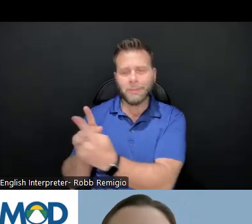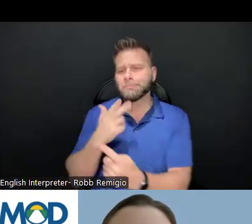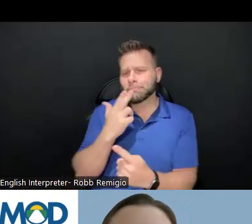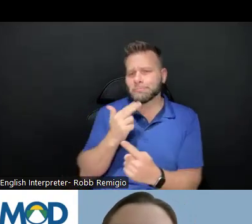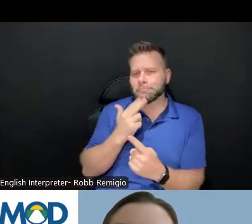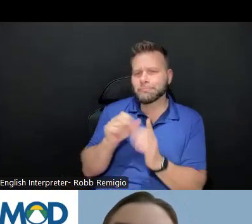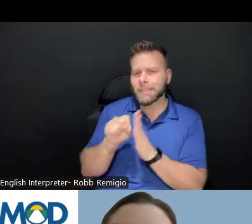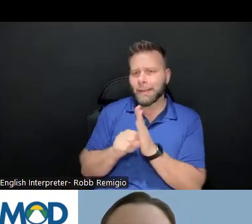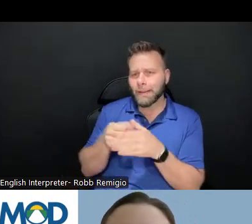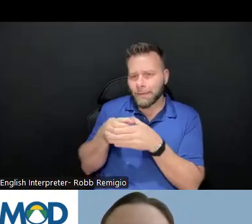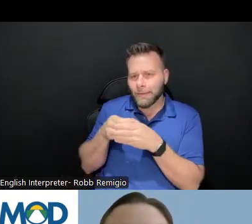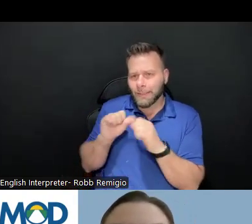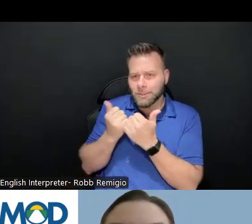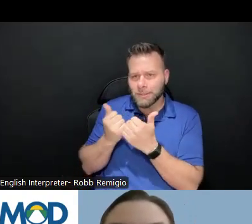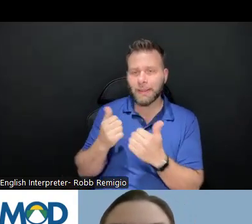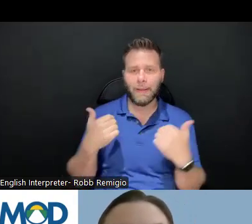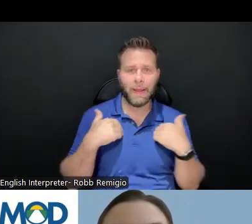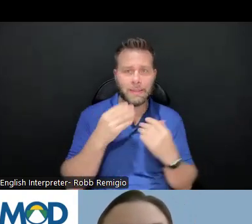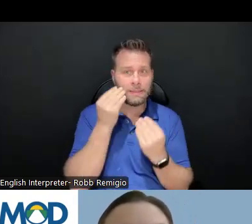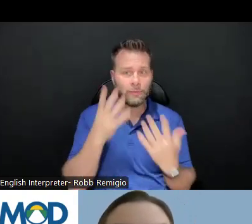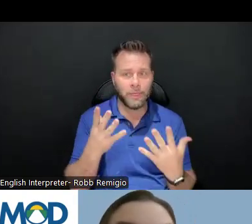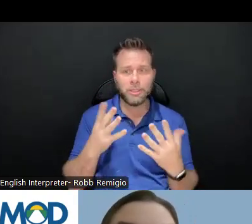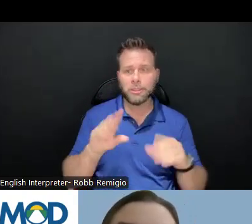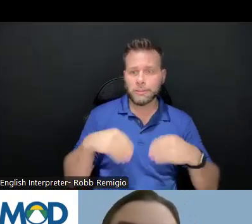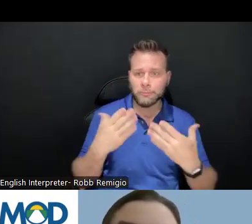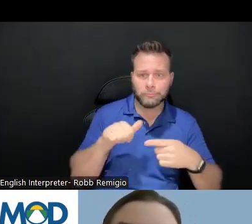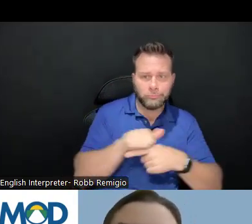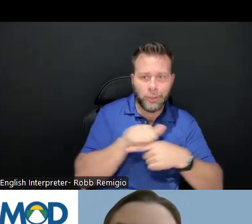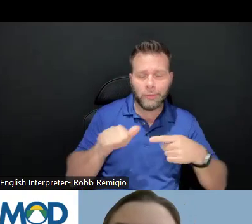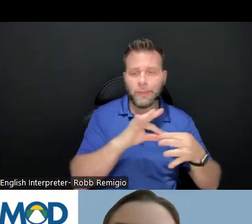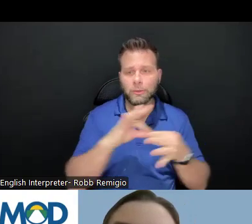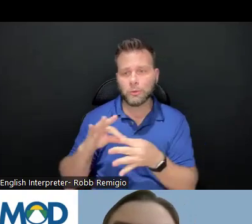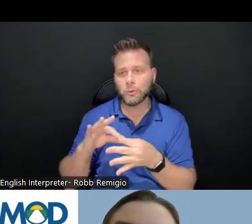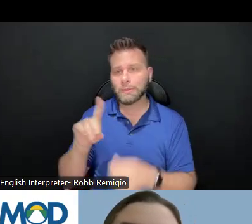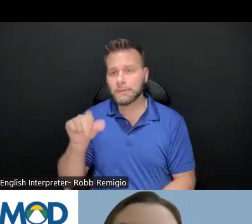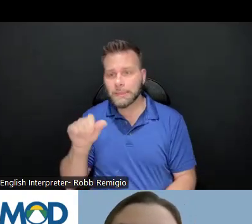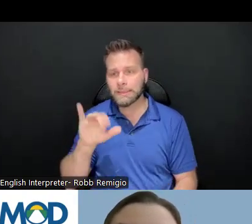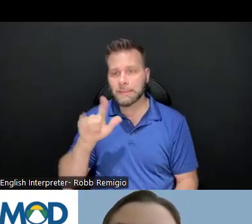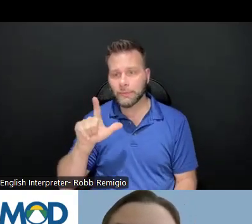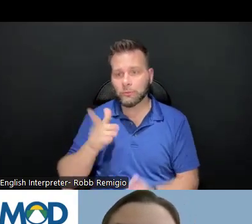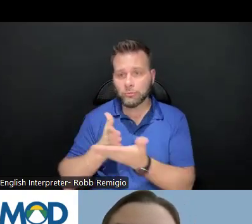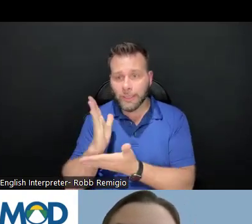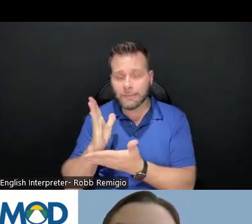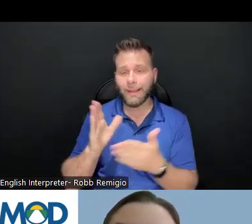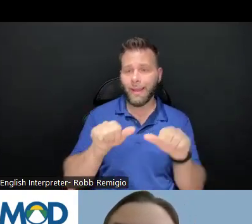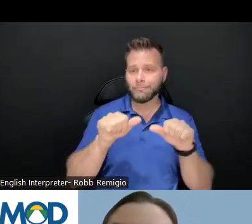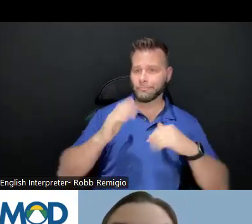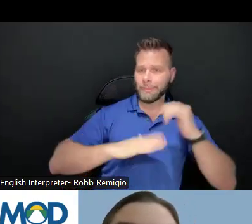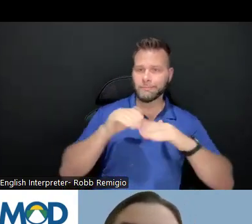pleasure working with yet, we are a small state agency that provides information, guidance, and training on disability related civil rights and